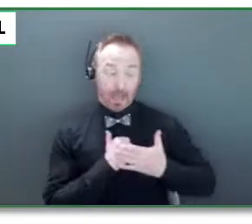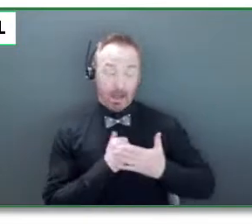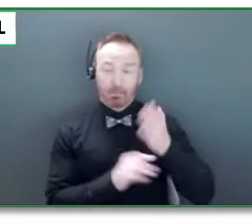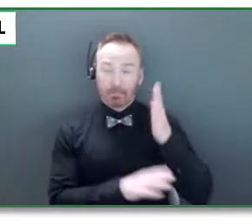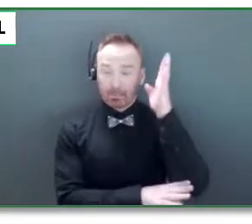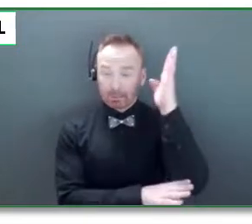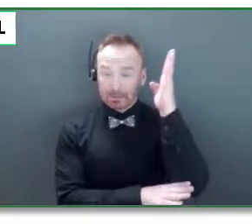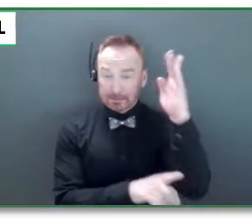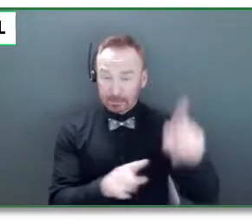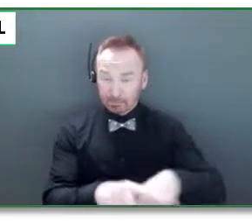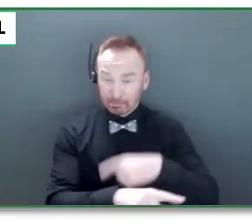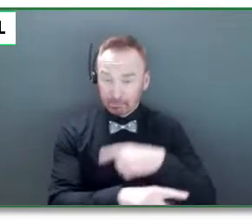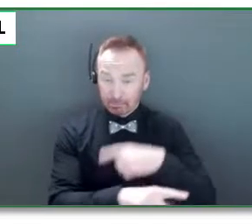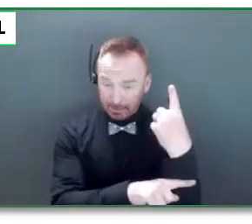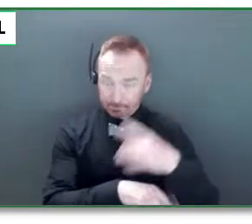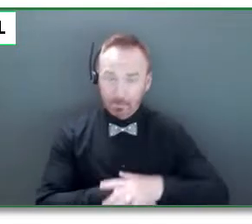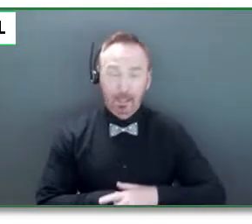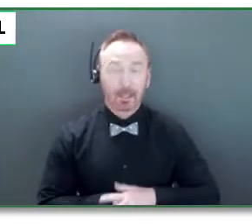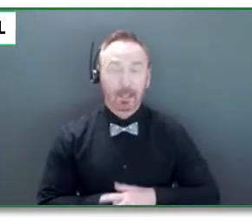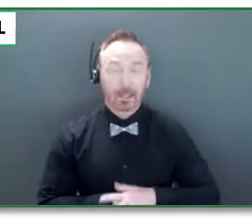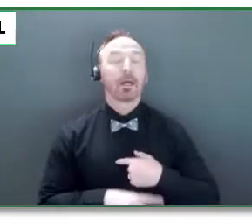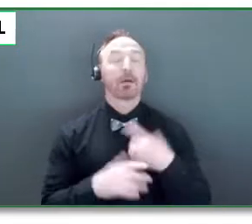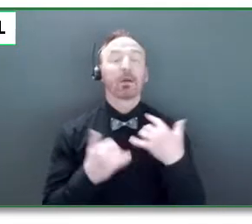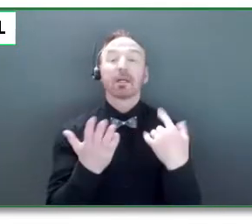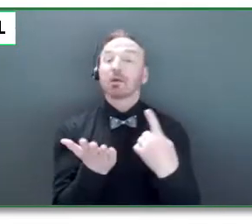what are according to